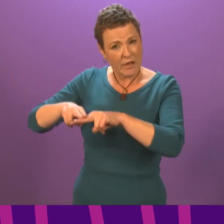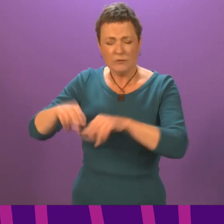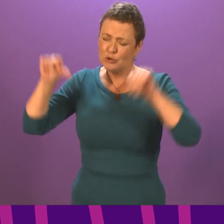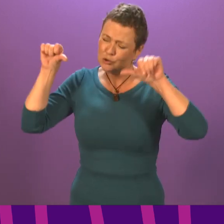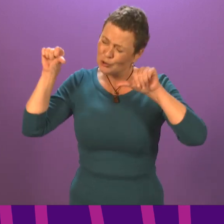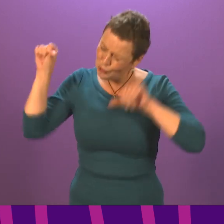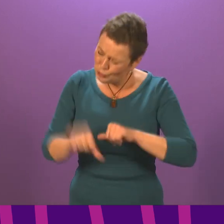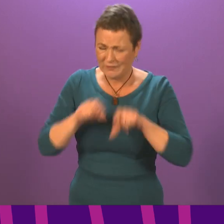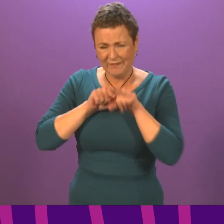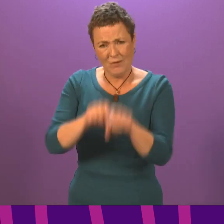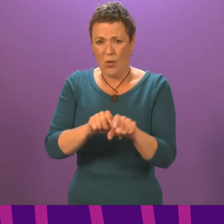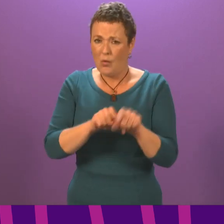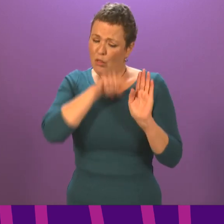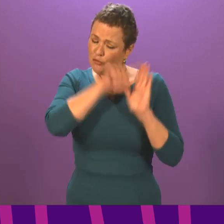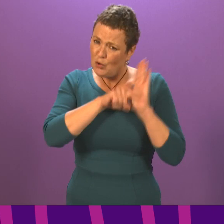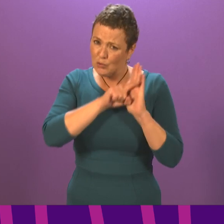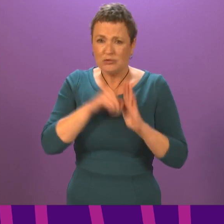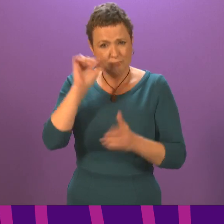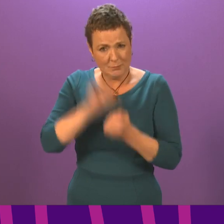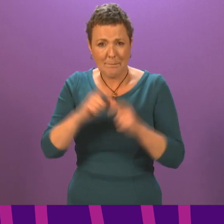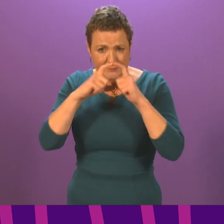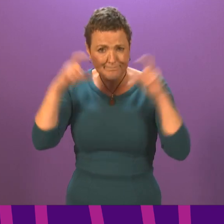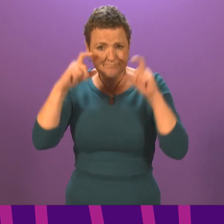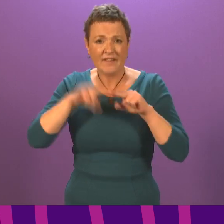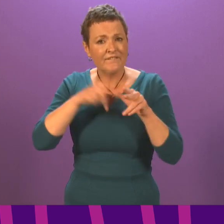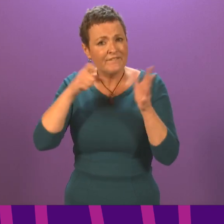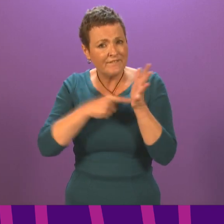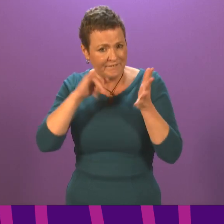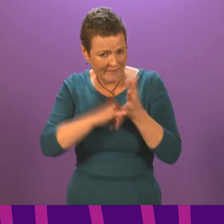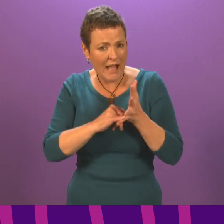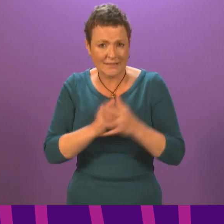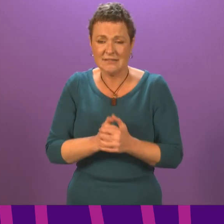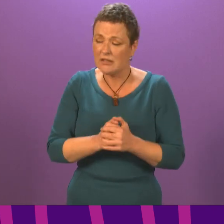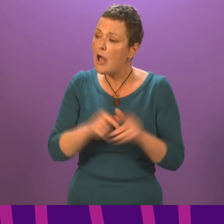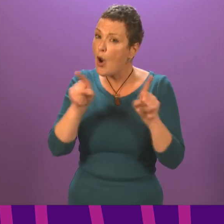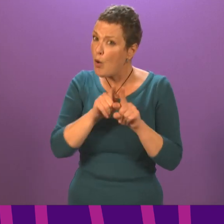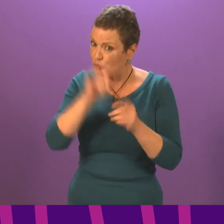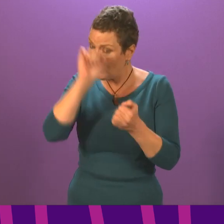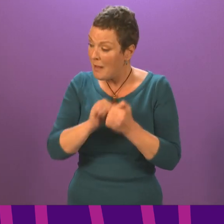to adhere to the FACTS guidance as well as following all the other rules that are in